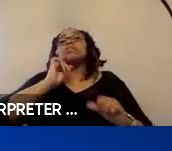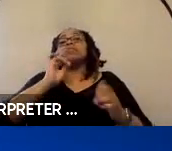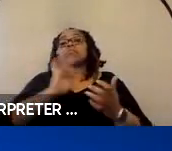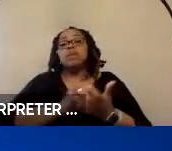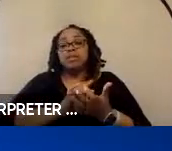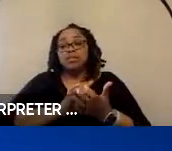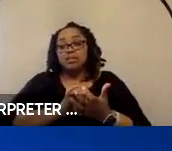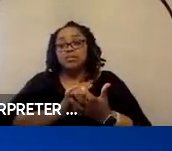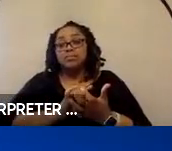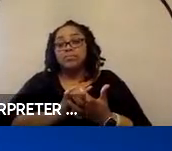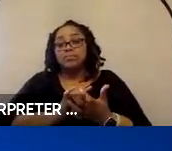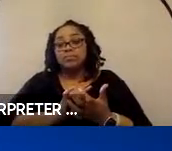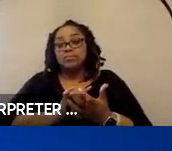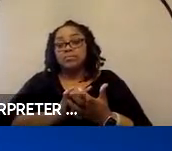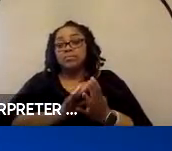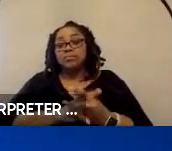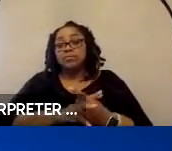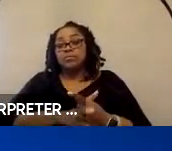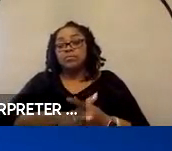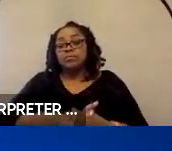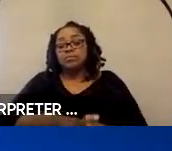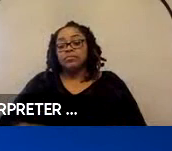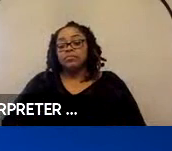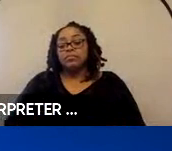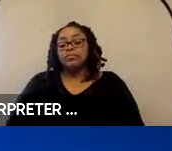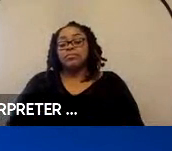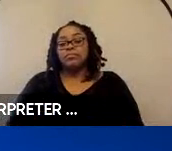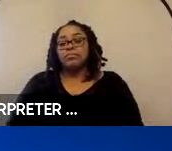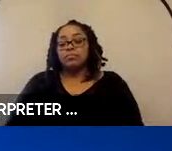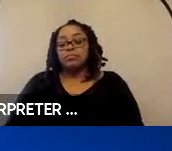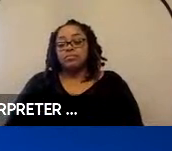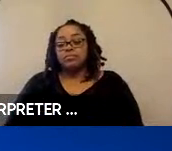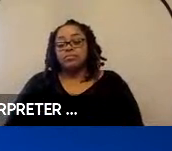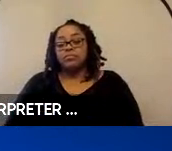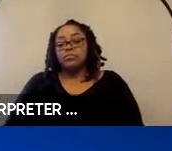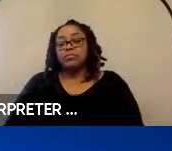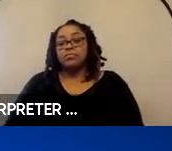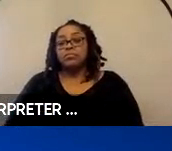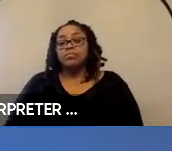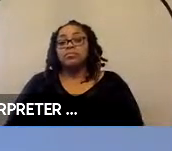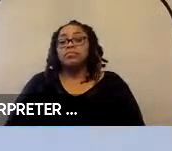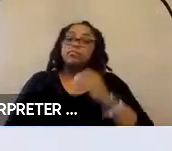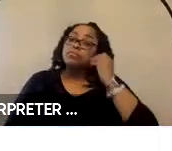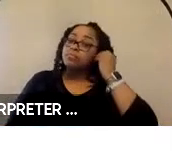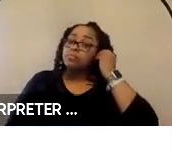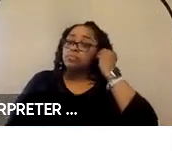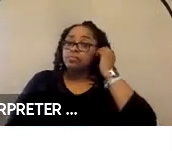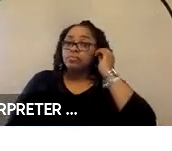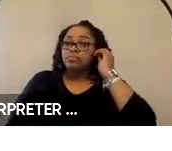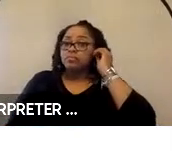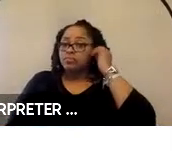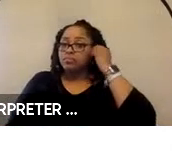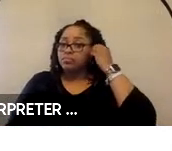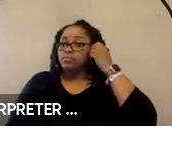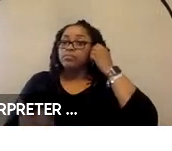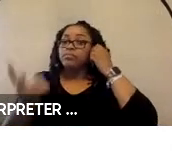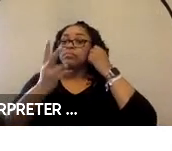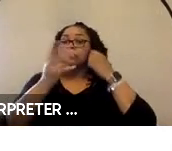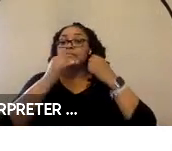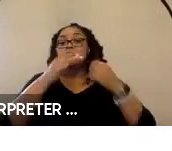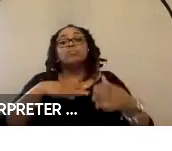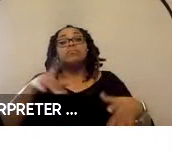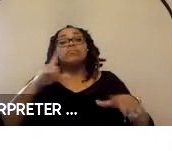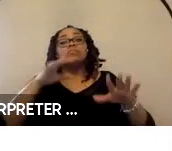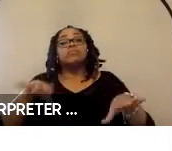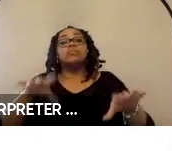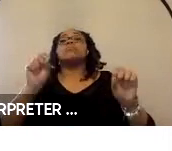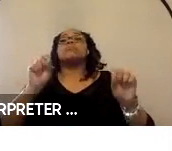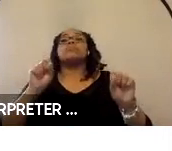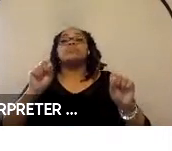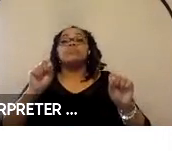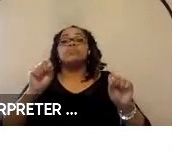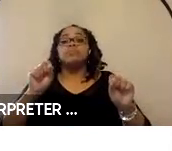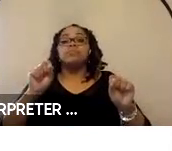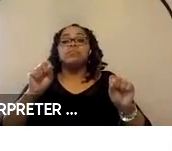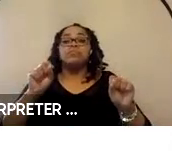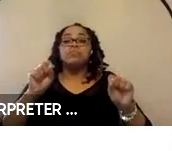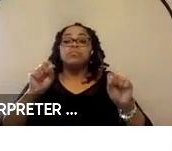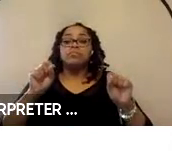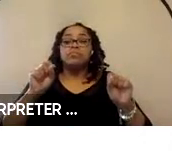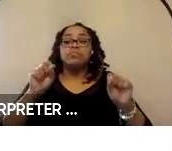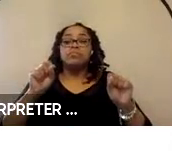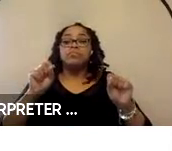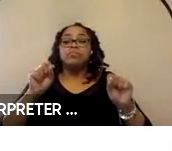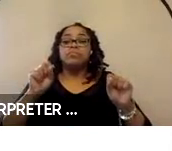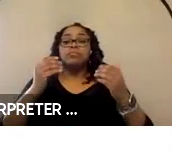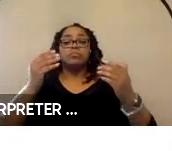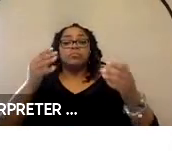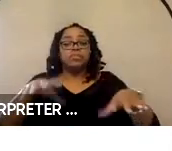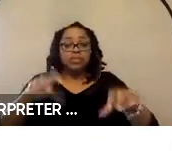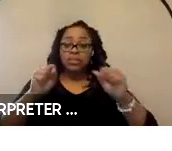And so turn the time over to these two ladies. And take. Go ahead and take it, Kathy.